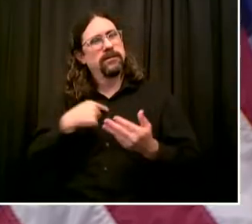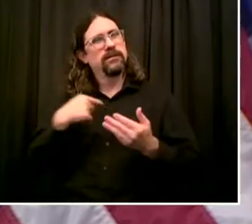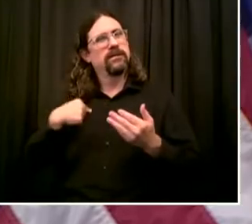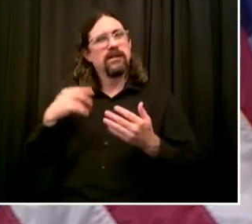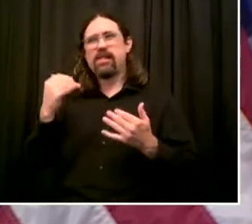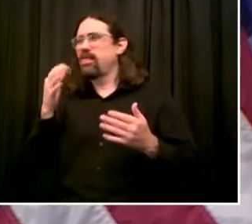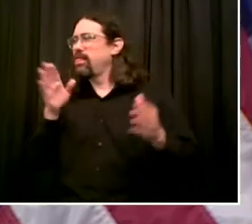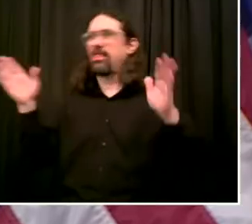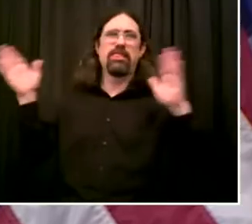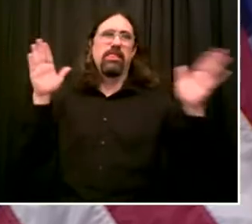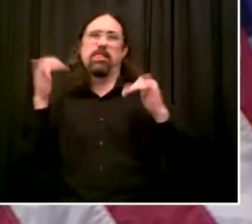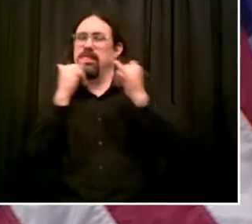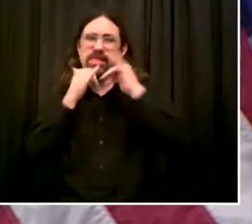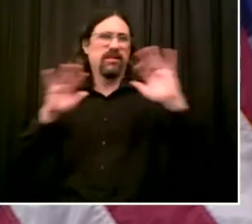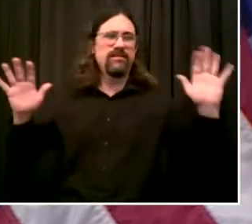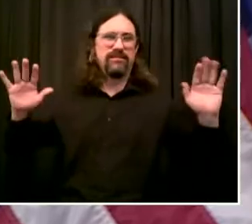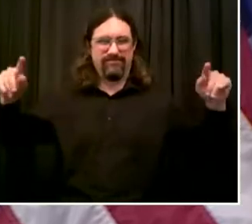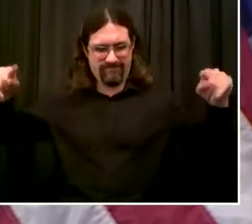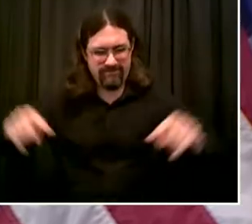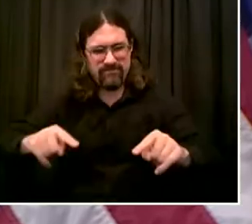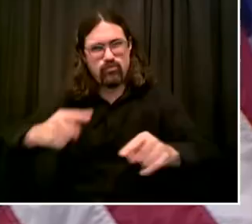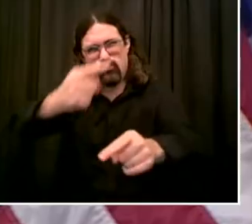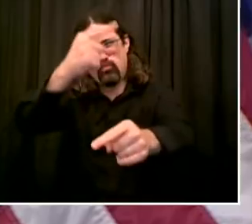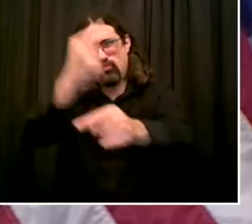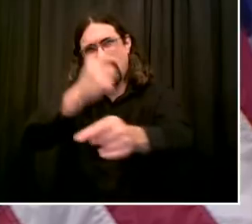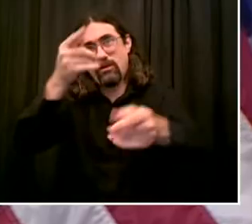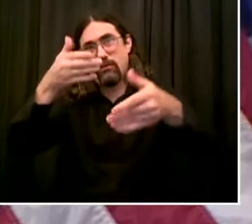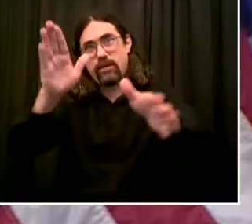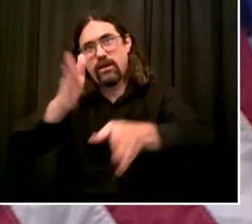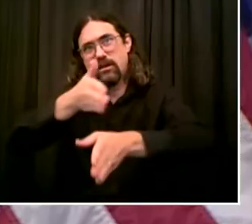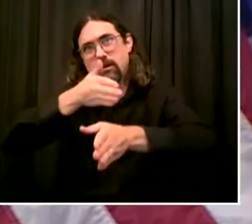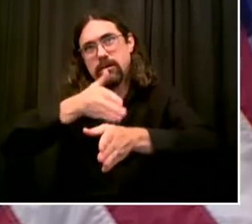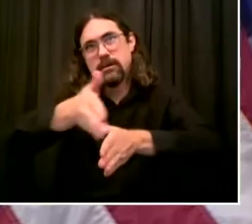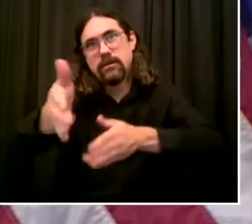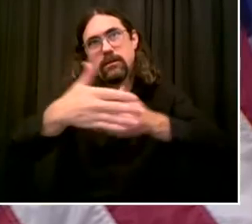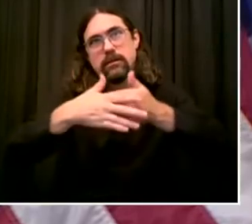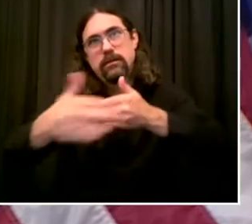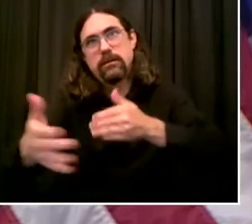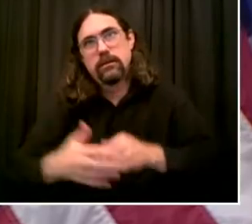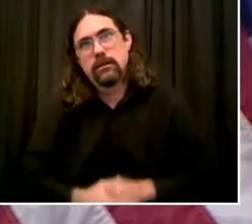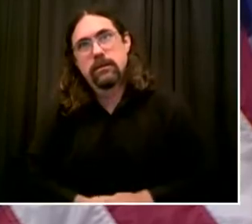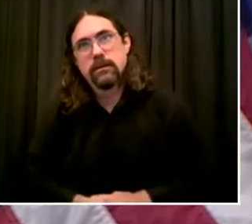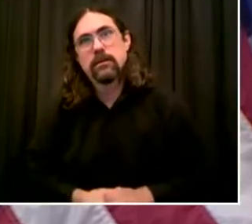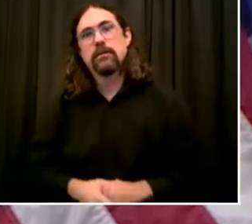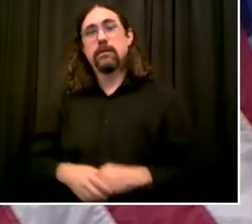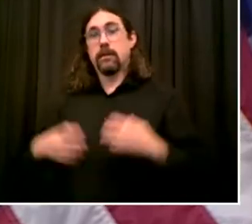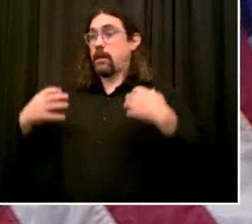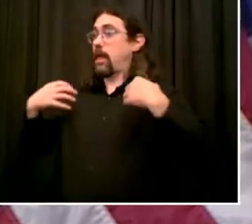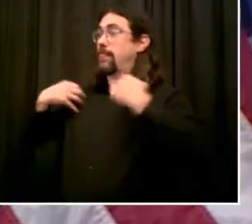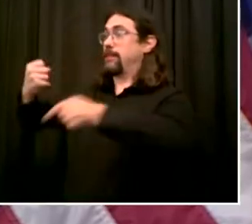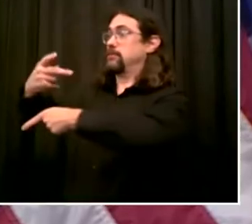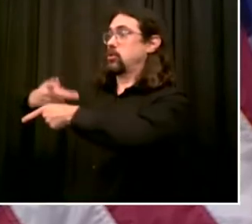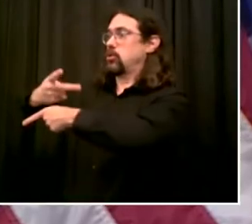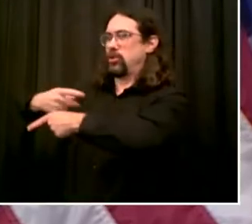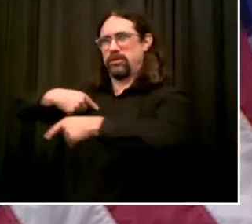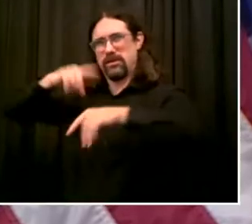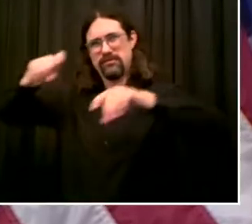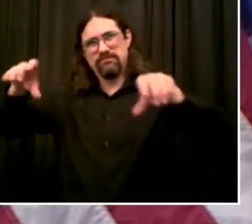WE HAVE TO GET IT RIGHT .